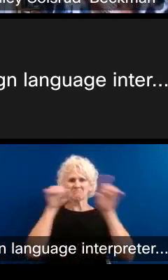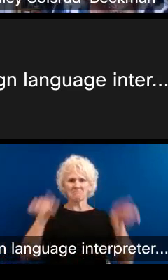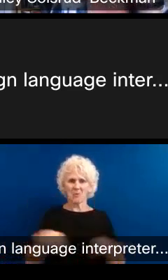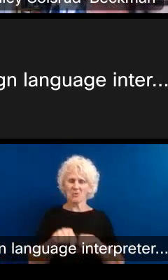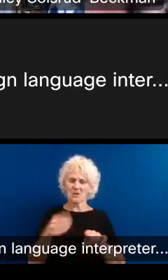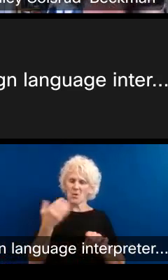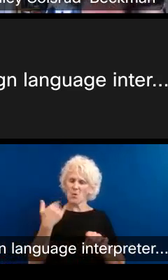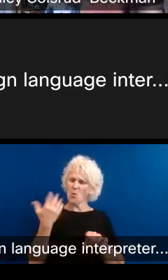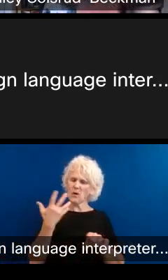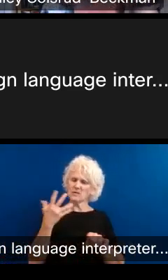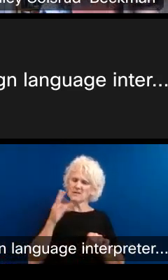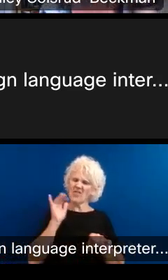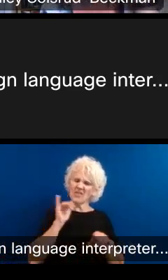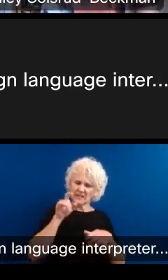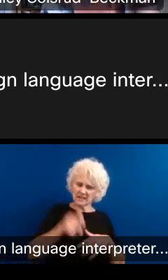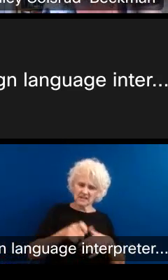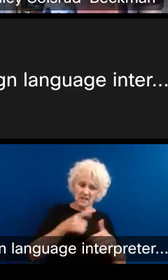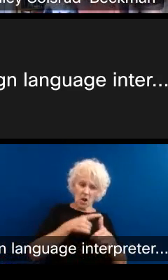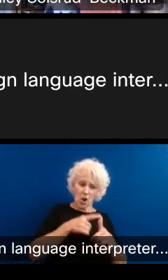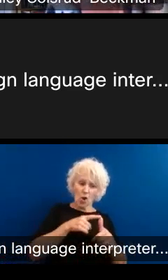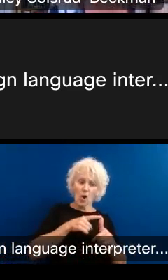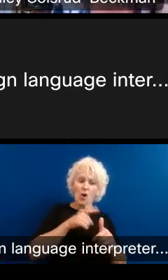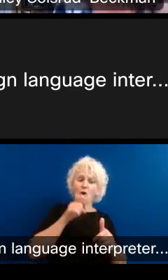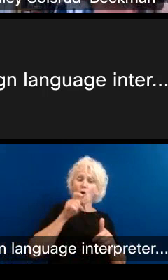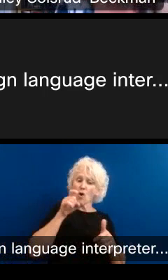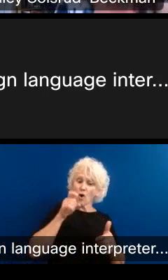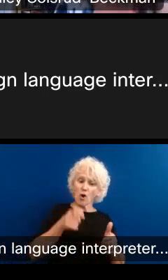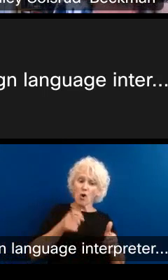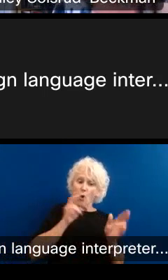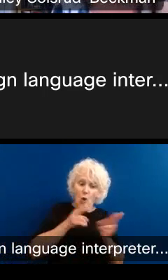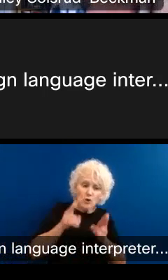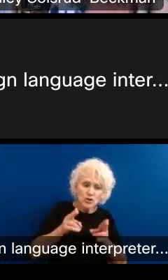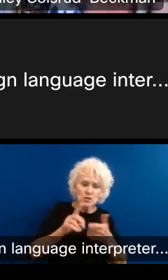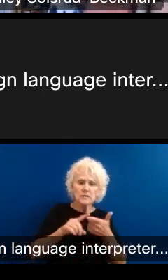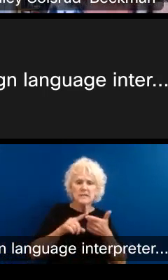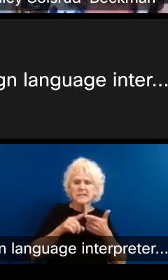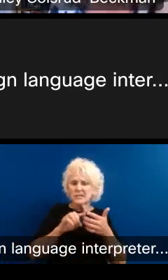Are they urgent, are they emerging, are they just beginning? And when you're looking at